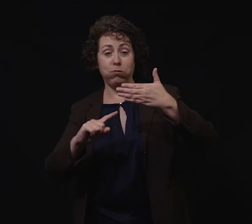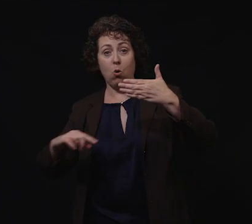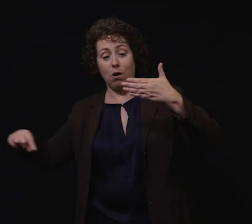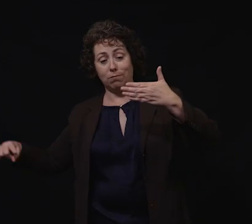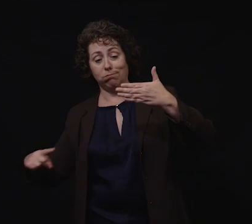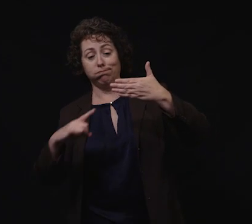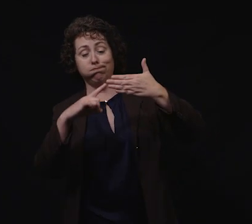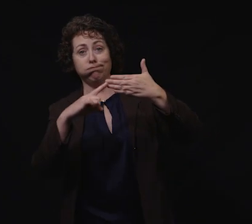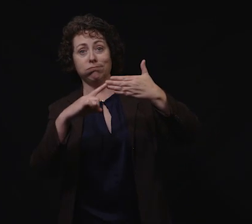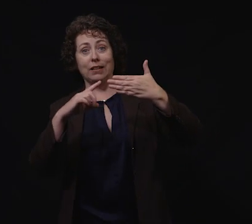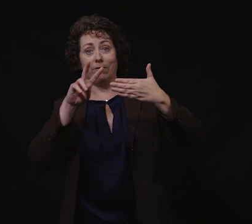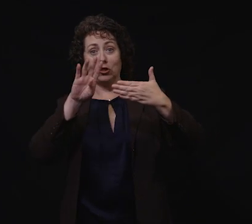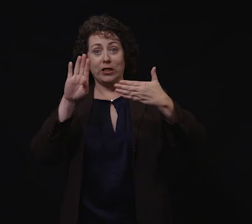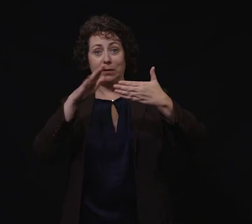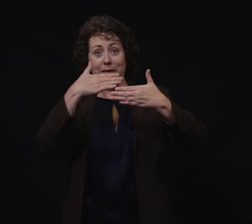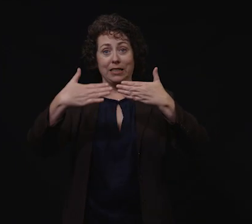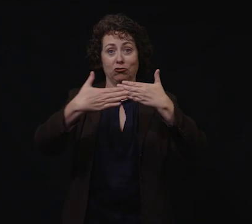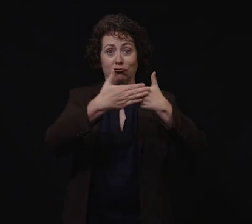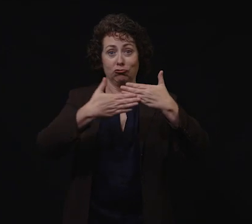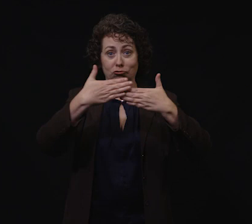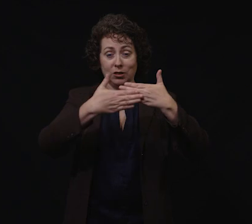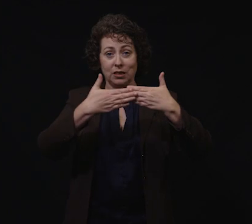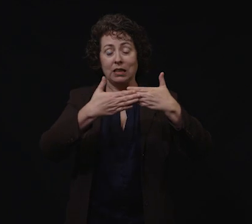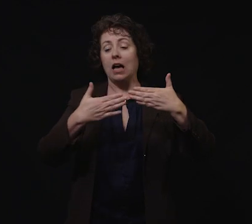In a higher risk category than anywhere else in our city